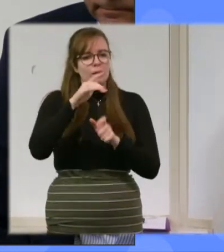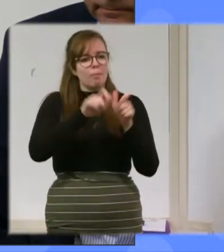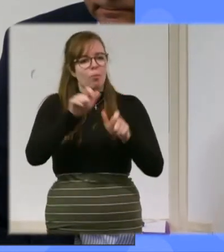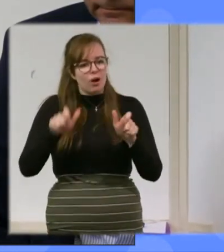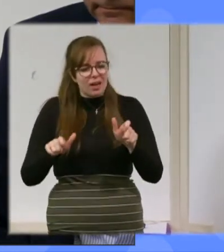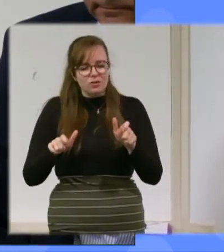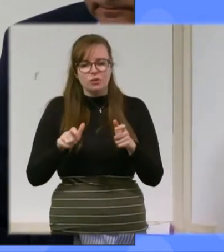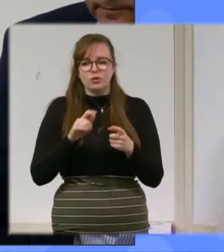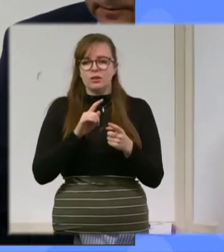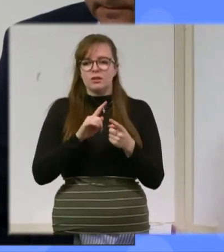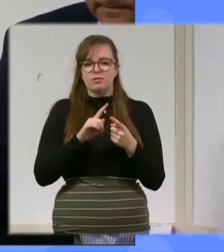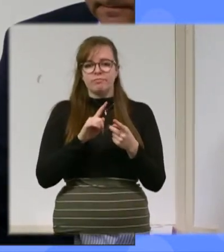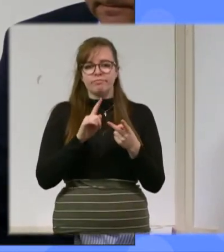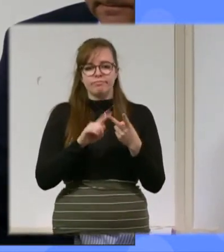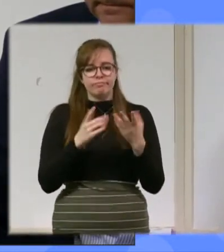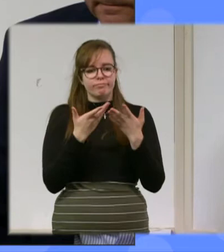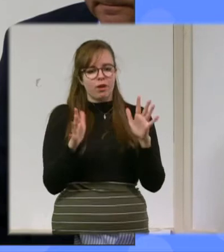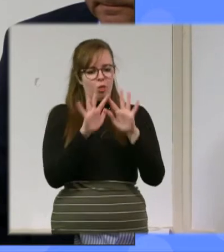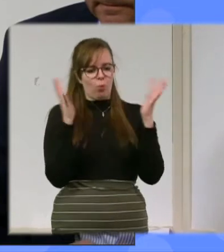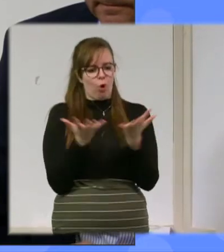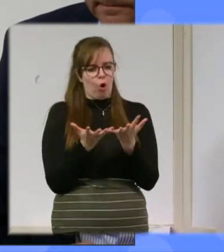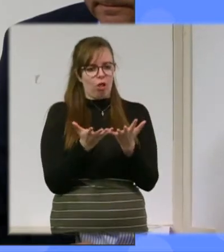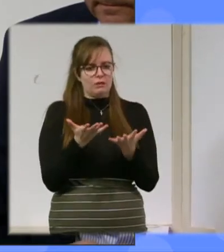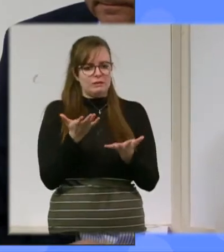generally a more unstable world and Scotland and the United Kingdom's placed